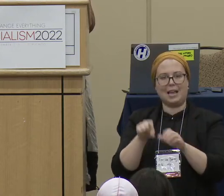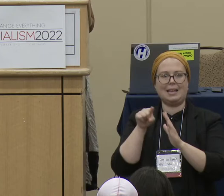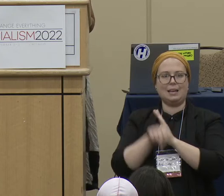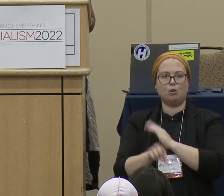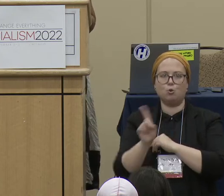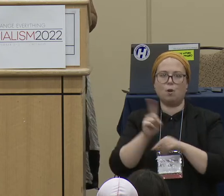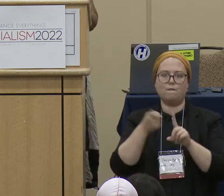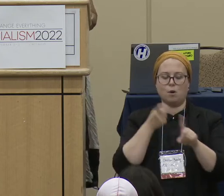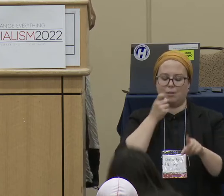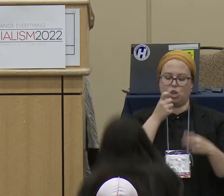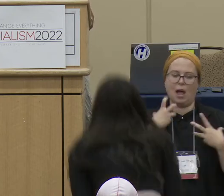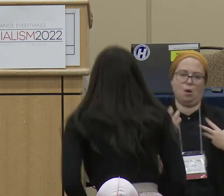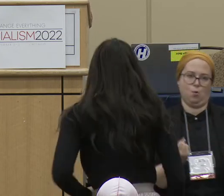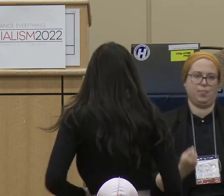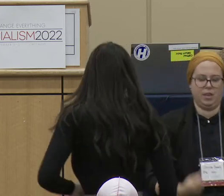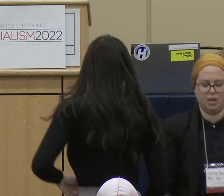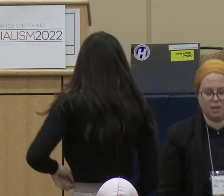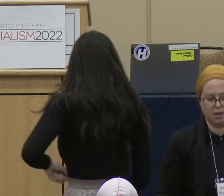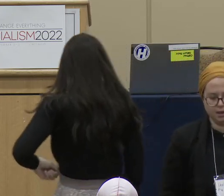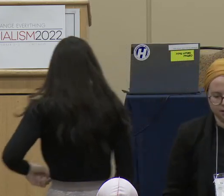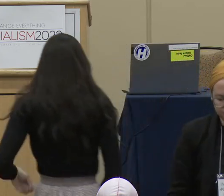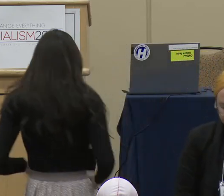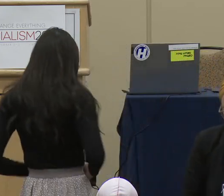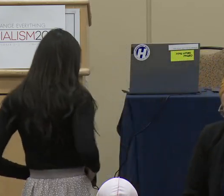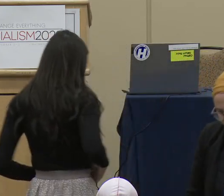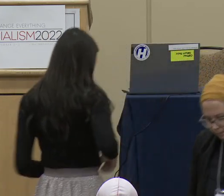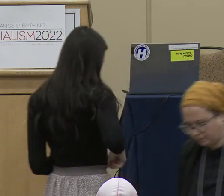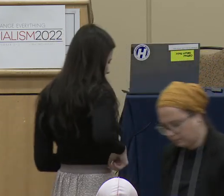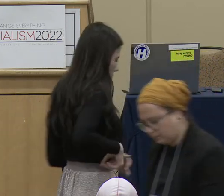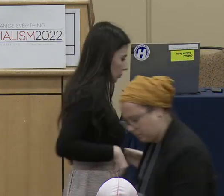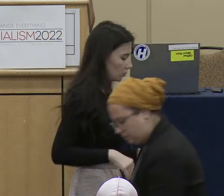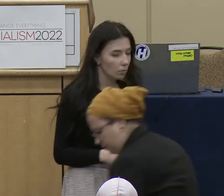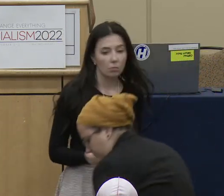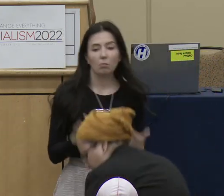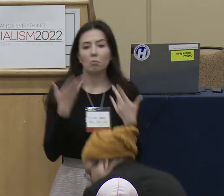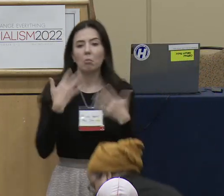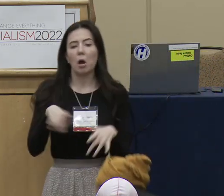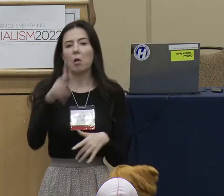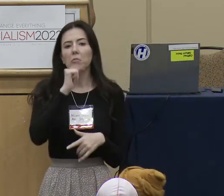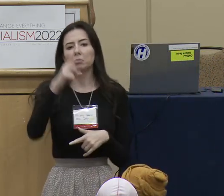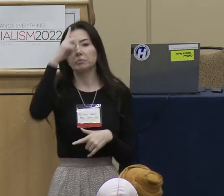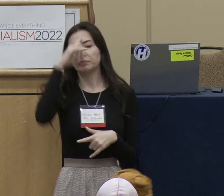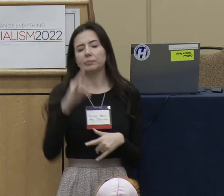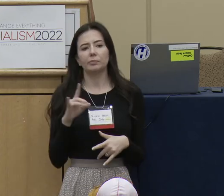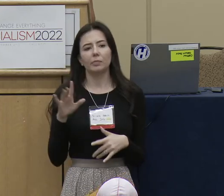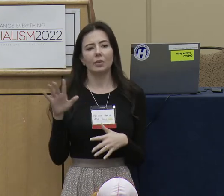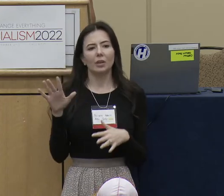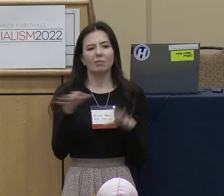thing, authentic, but it can also kill you. Wherever it came from, you know, it's not healthy.